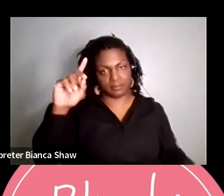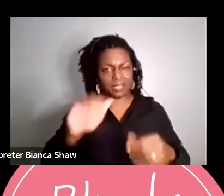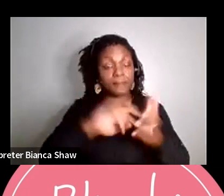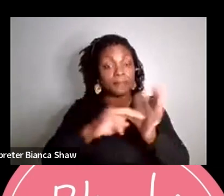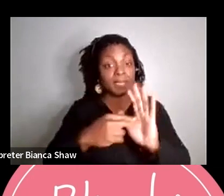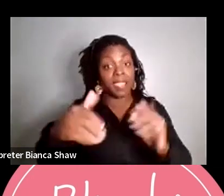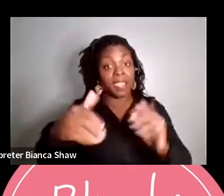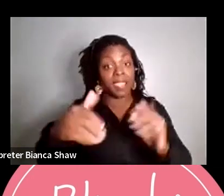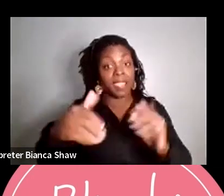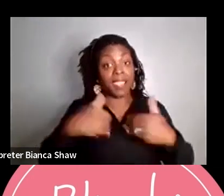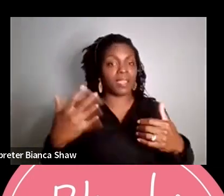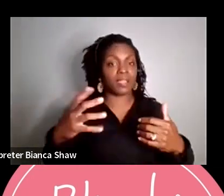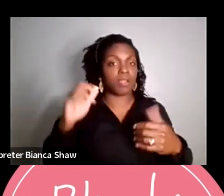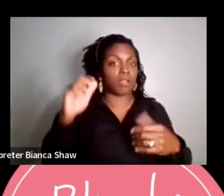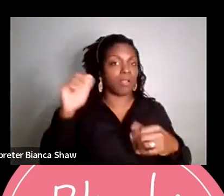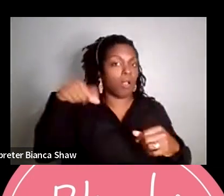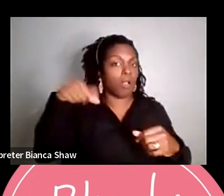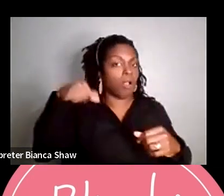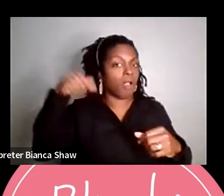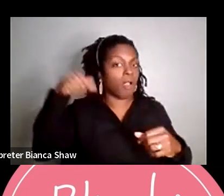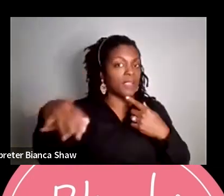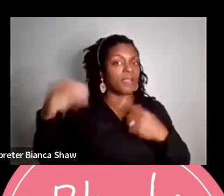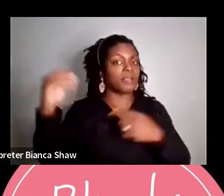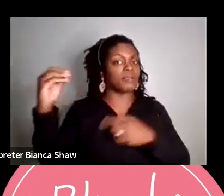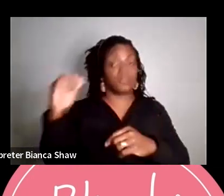And so they actually have the birds at chirps whenever they tell you to cross the street.